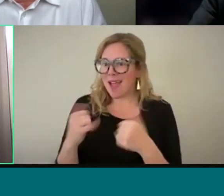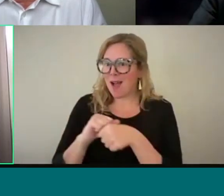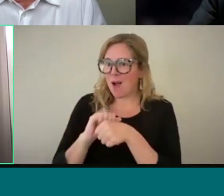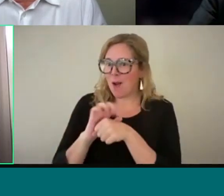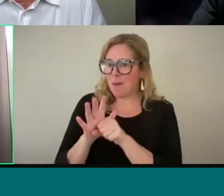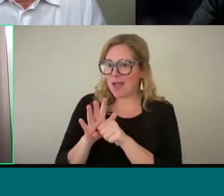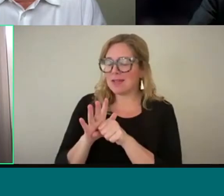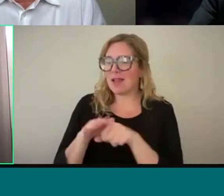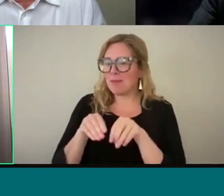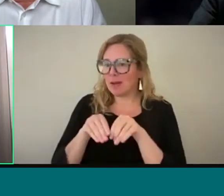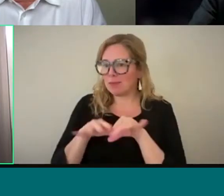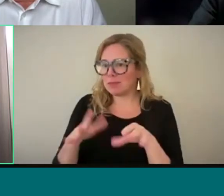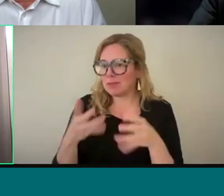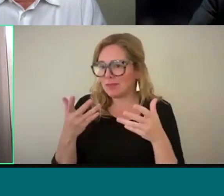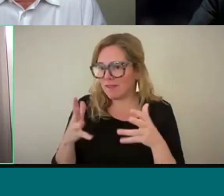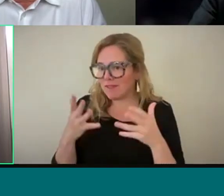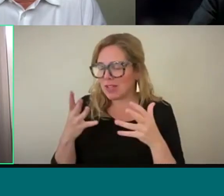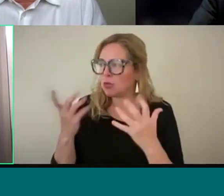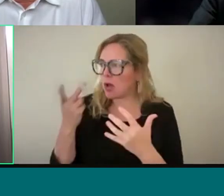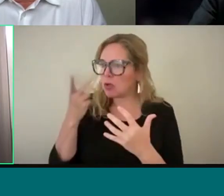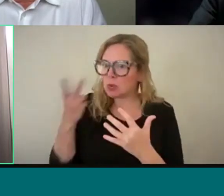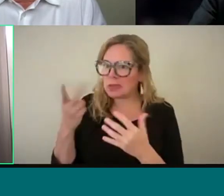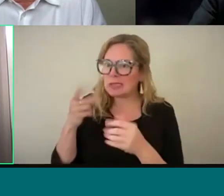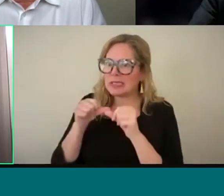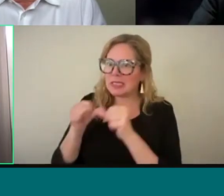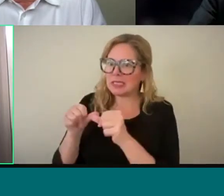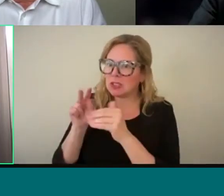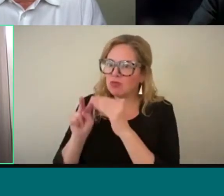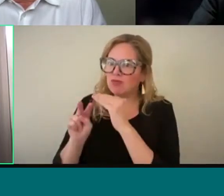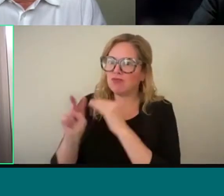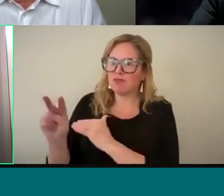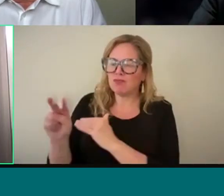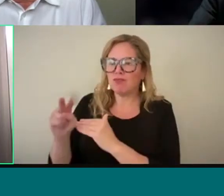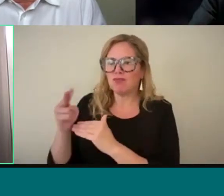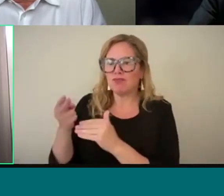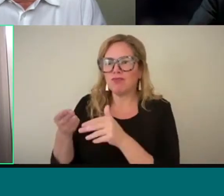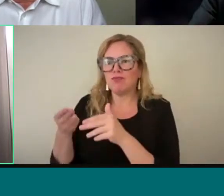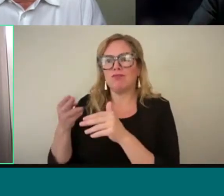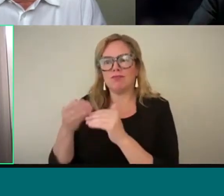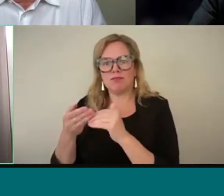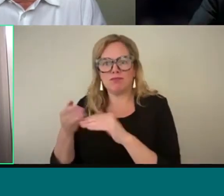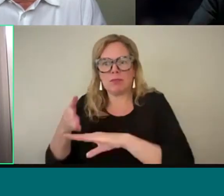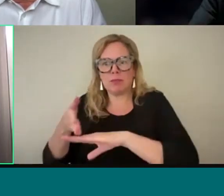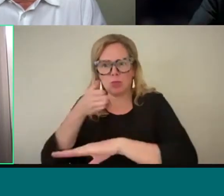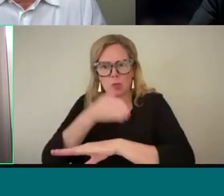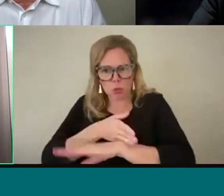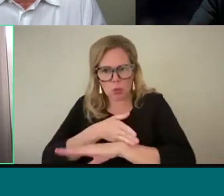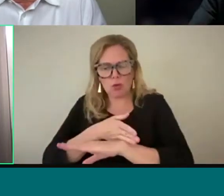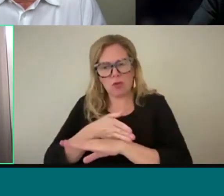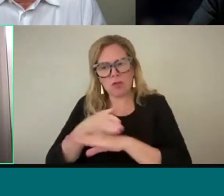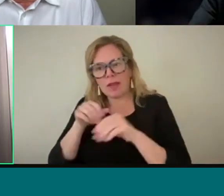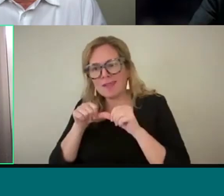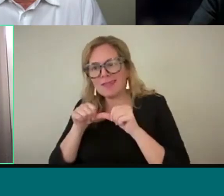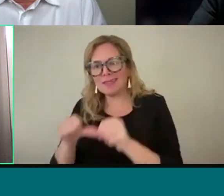that providers are still incentivized to provide excellent care in between visits and to enhance